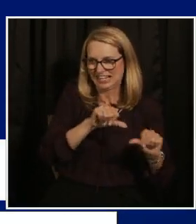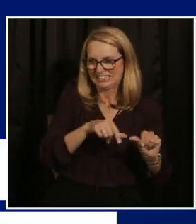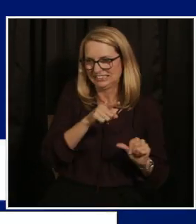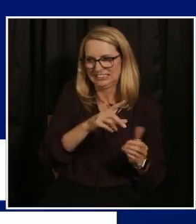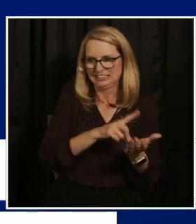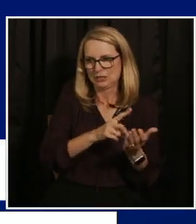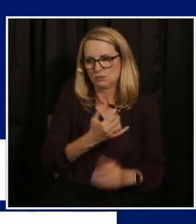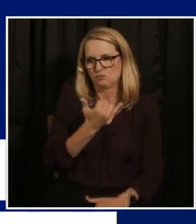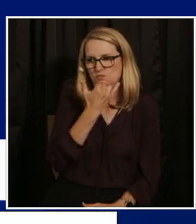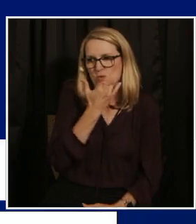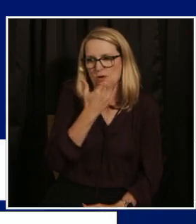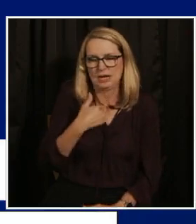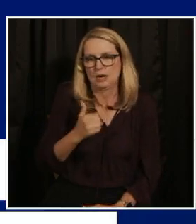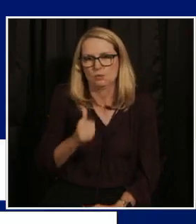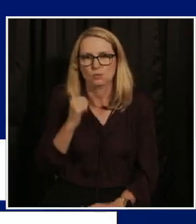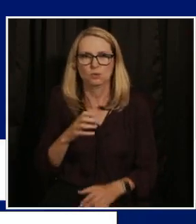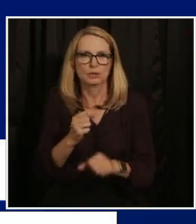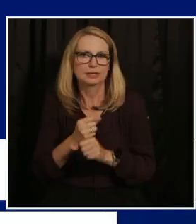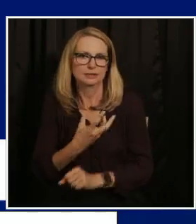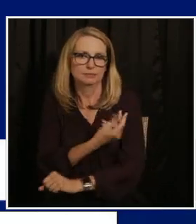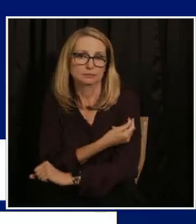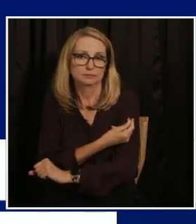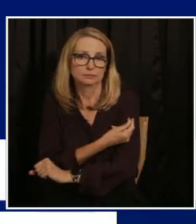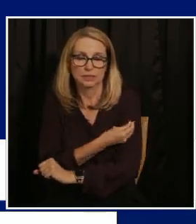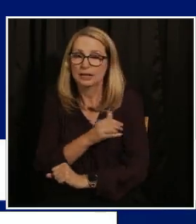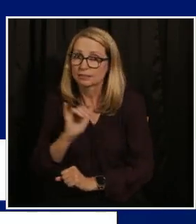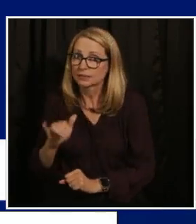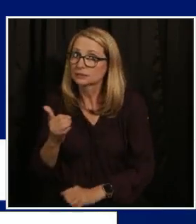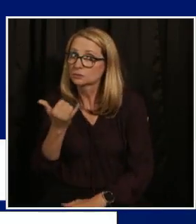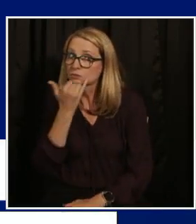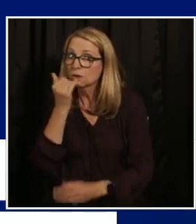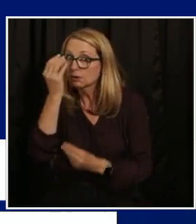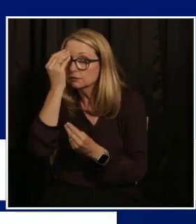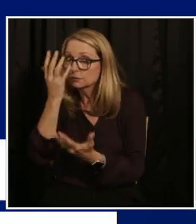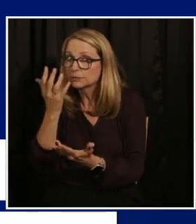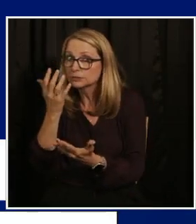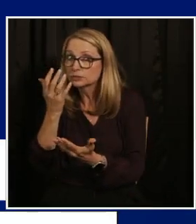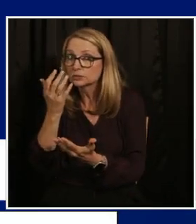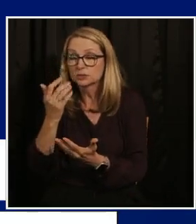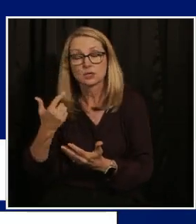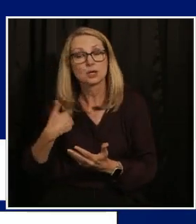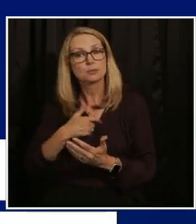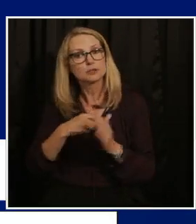which in fact is misinformation because we are presenting the accurate objective information to